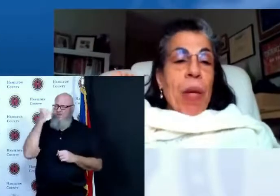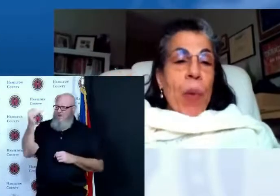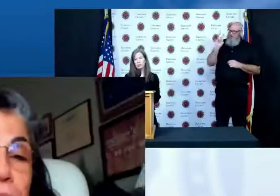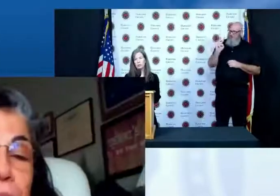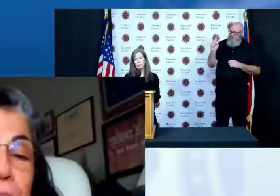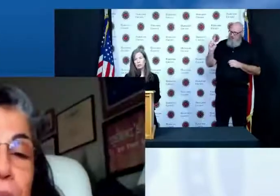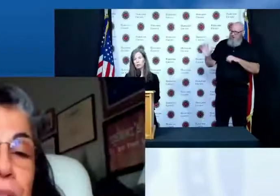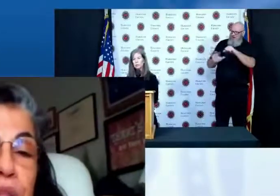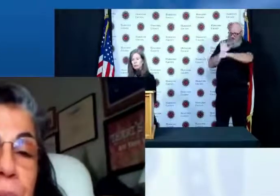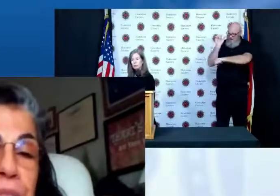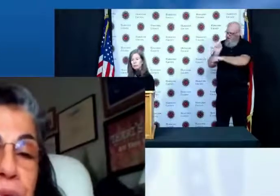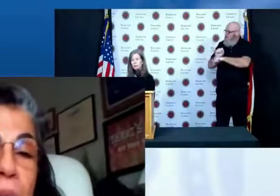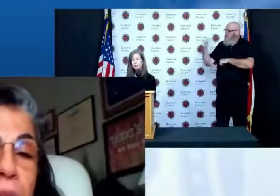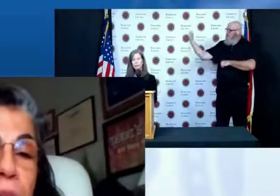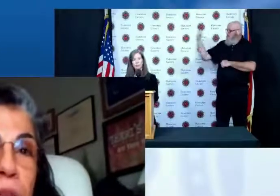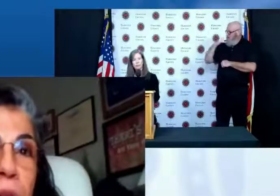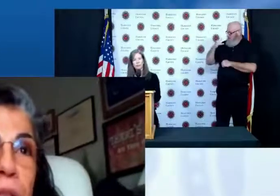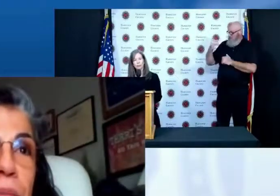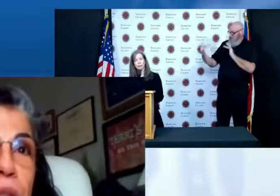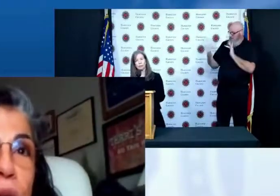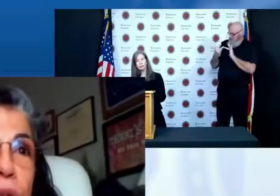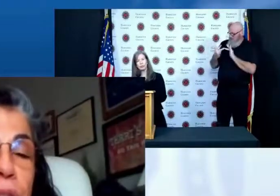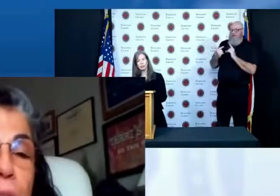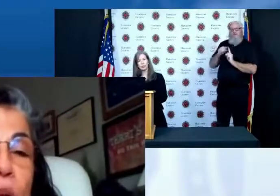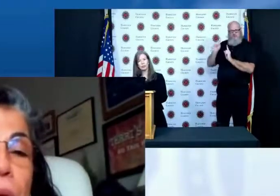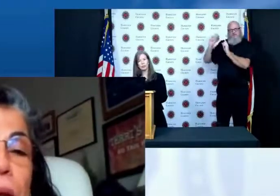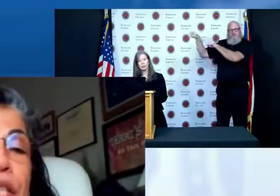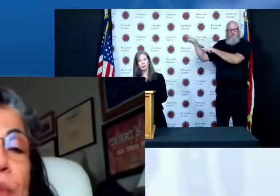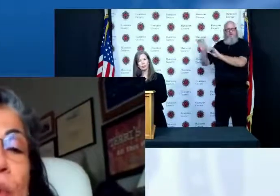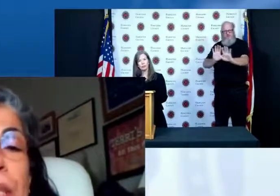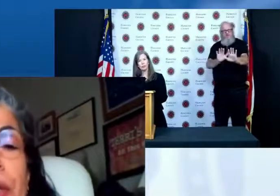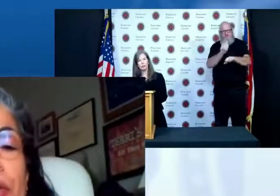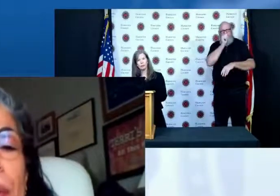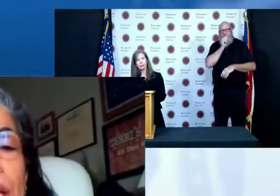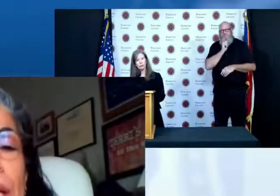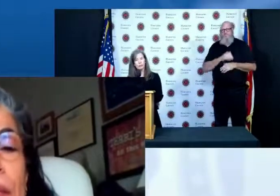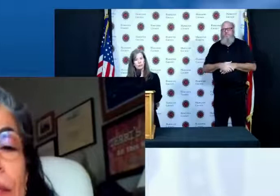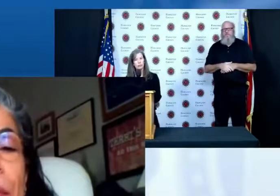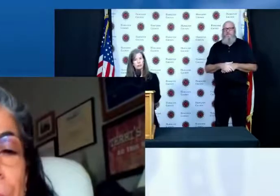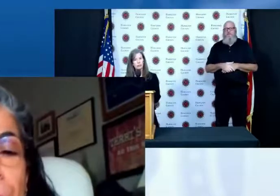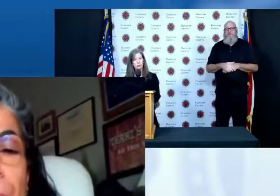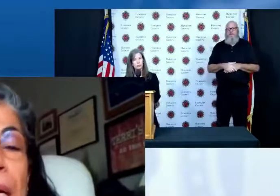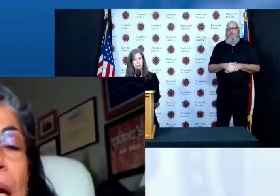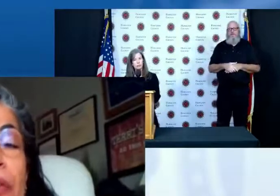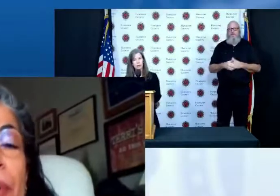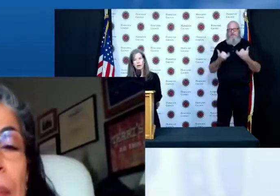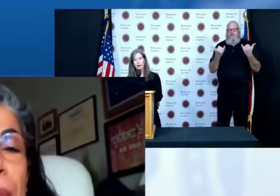be where the this week's 500 dose allocation will be distributed from the Public Health Department